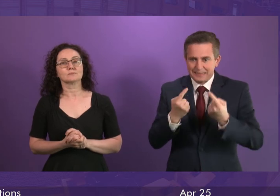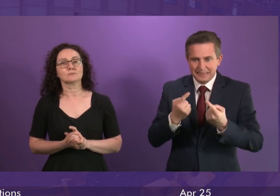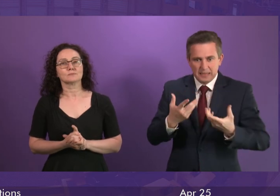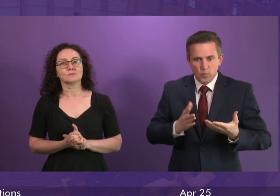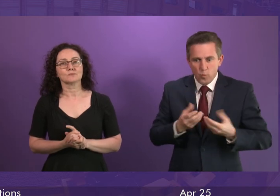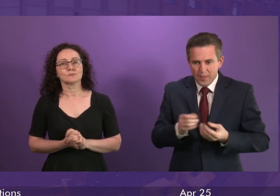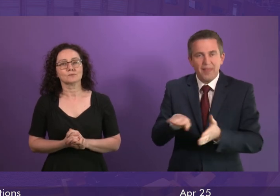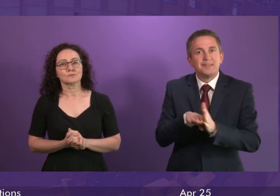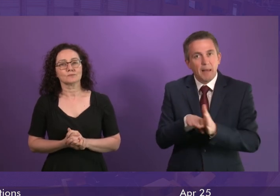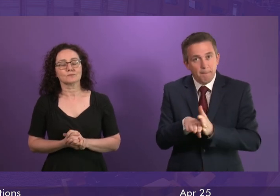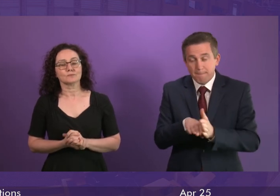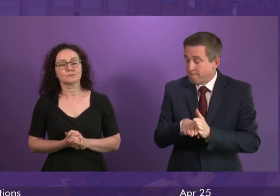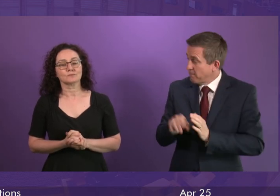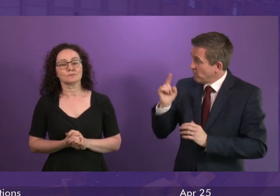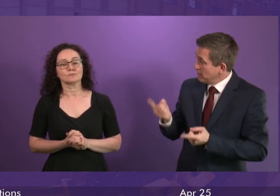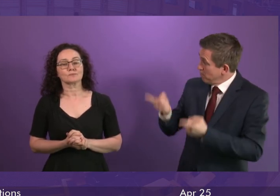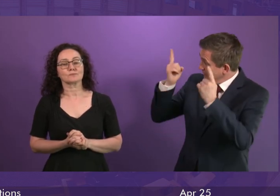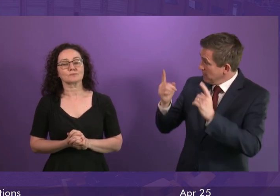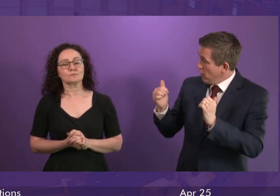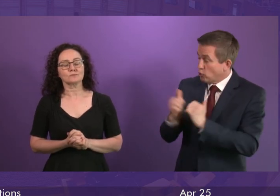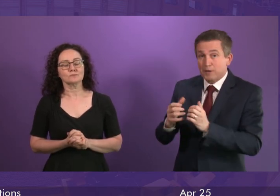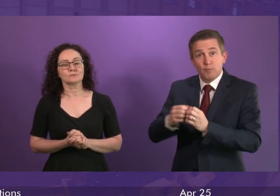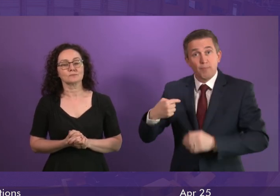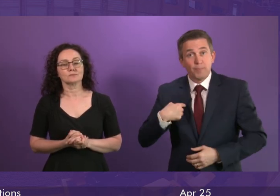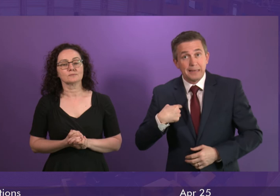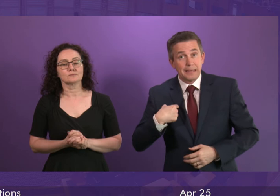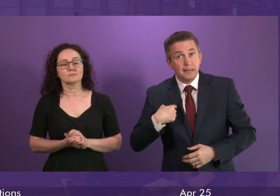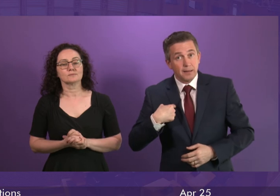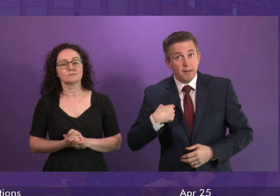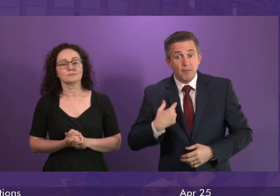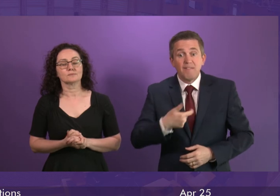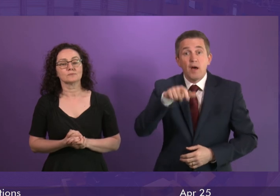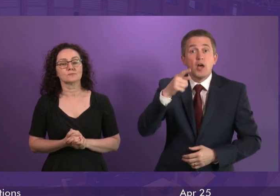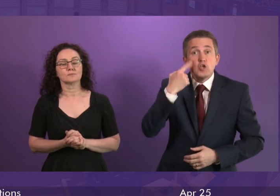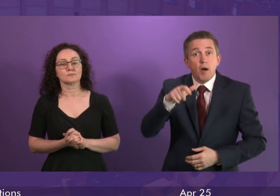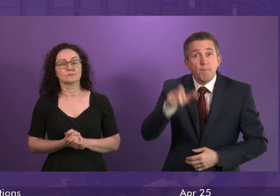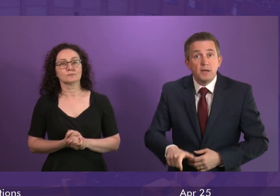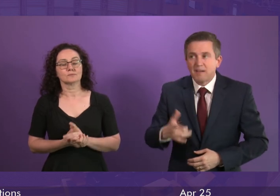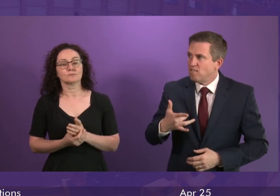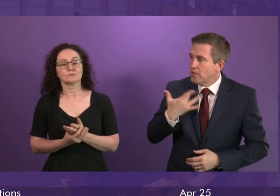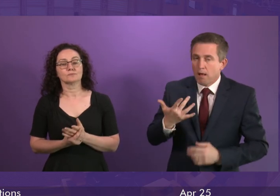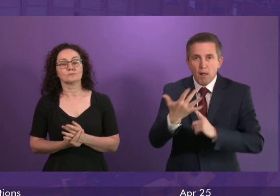First Minister agree that any young person who feels worried or under pressure should